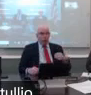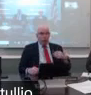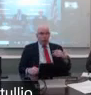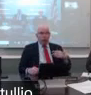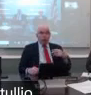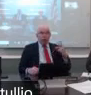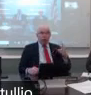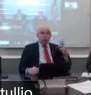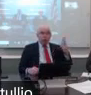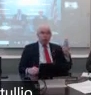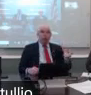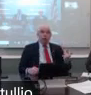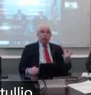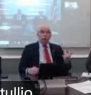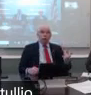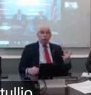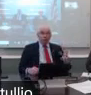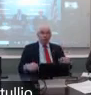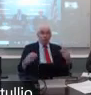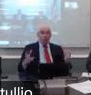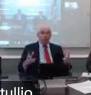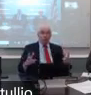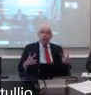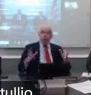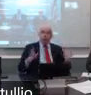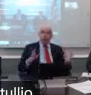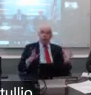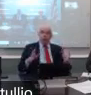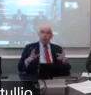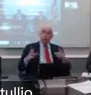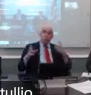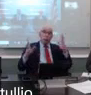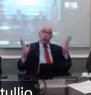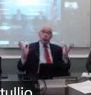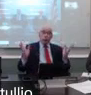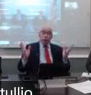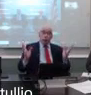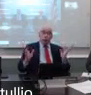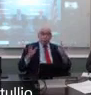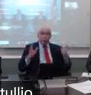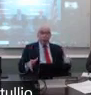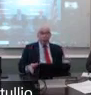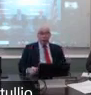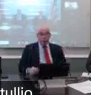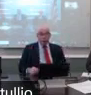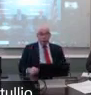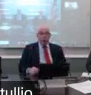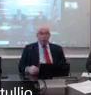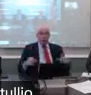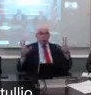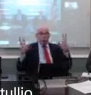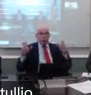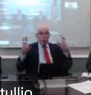Fire detection and fire alarm systems can be installed. They may not be the same as what you have in health. They can be solved with their property.